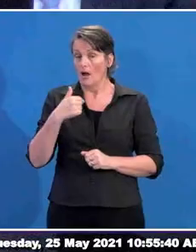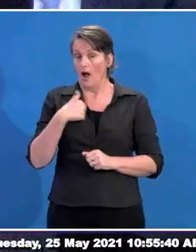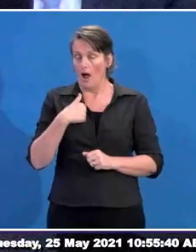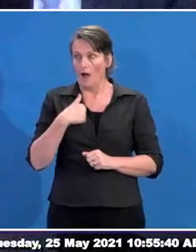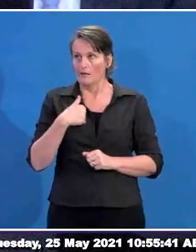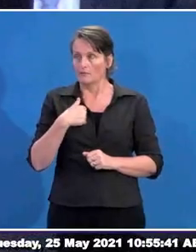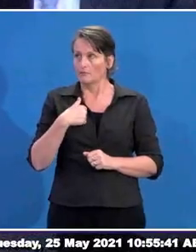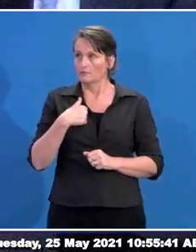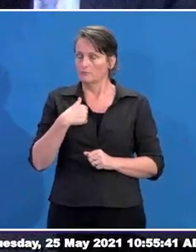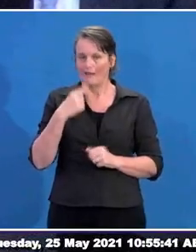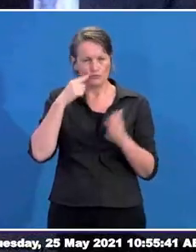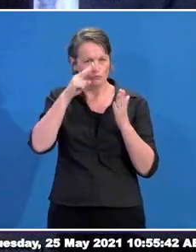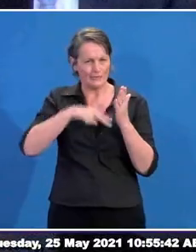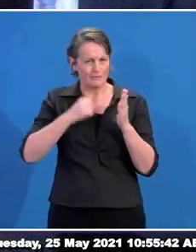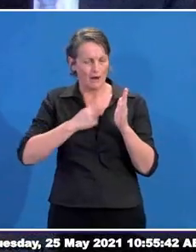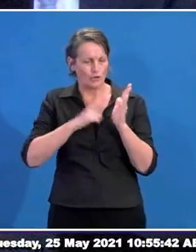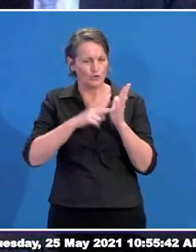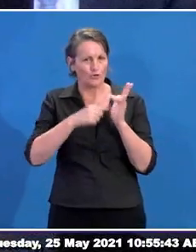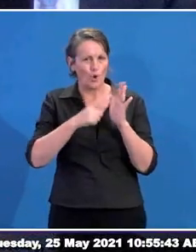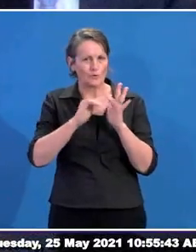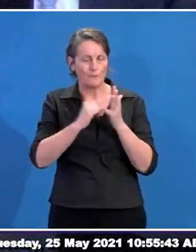but I remember I got the on-call doctor out